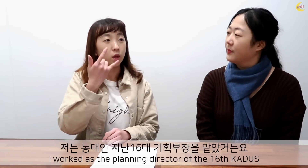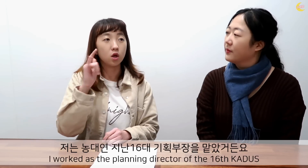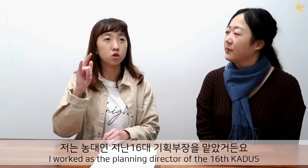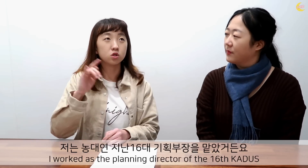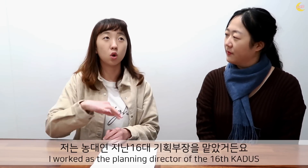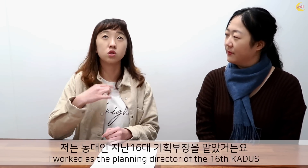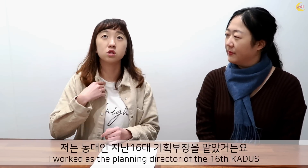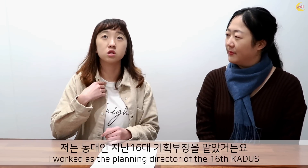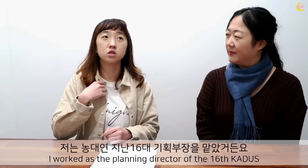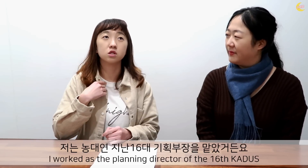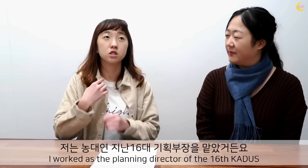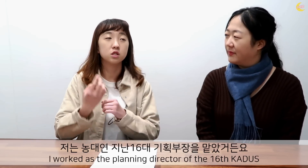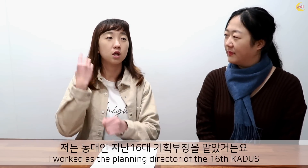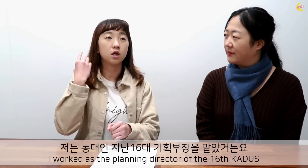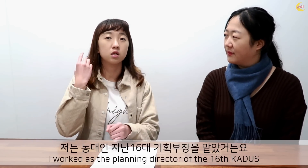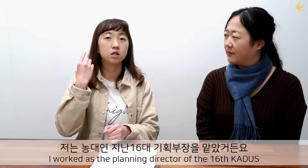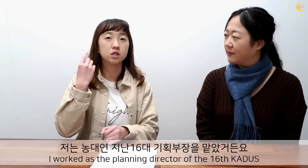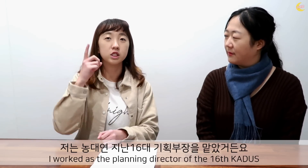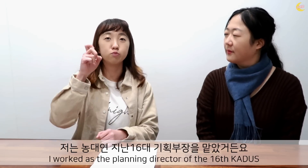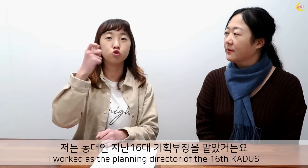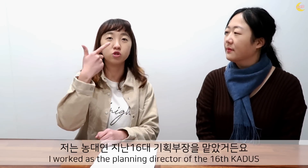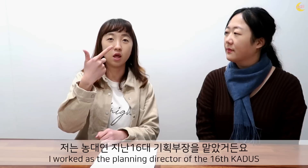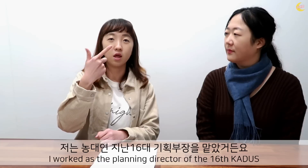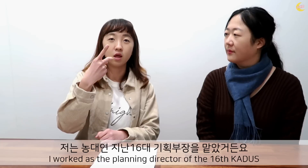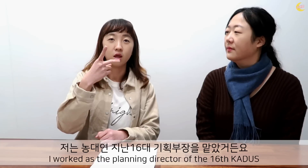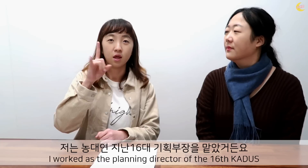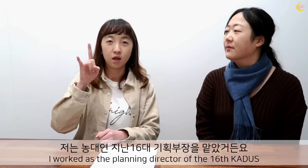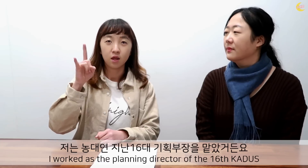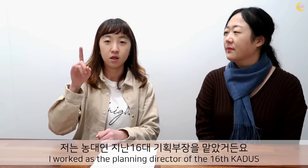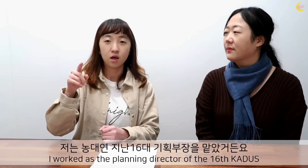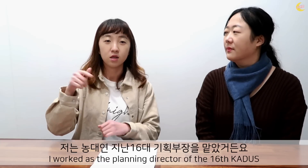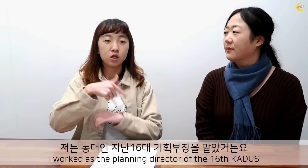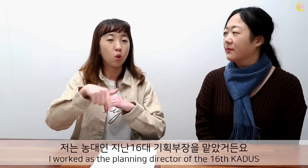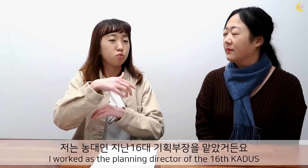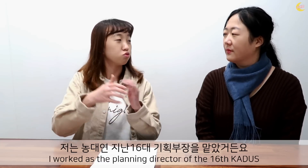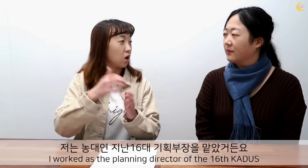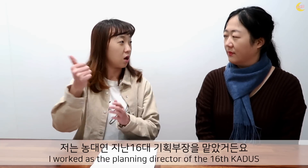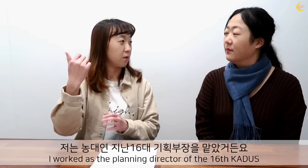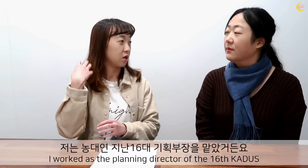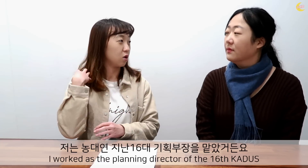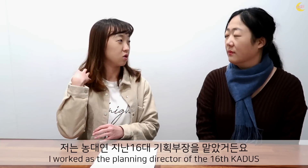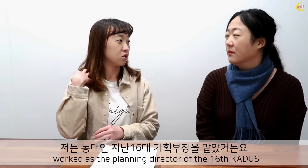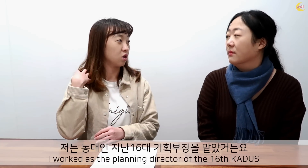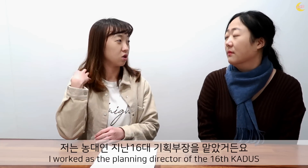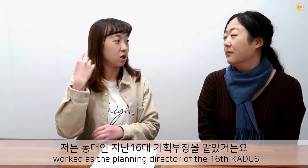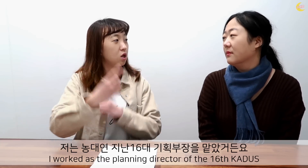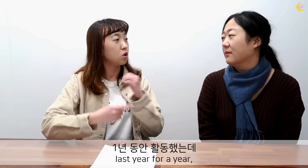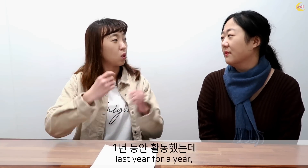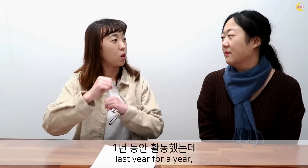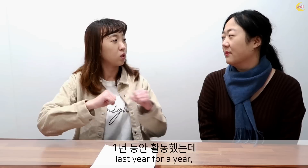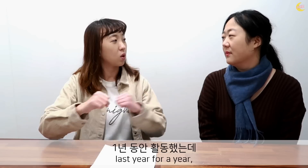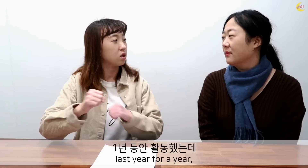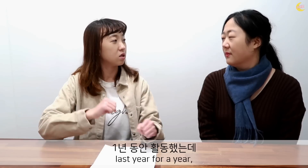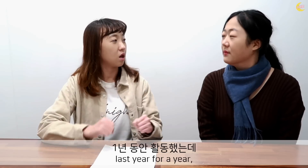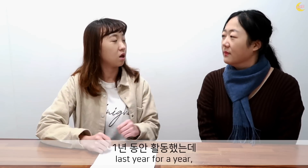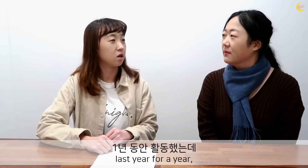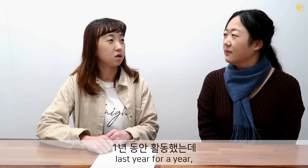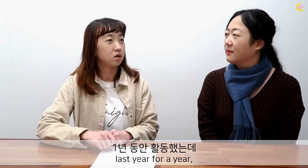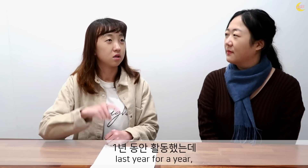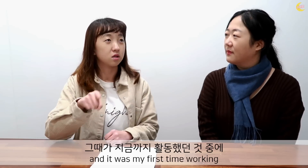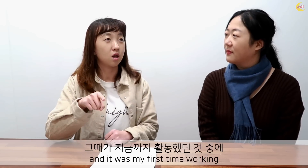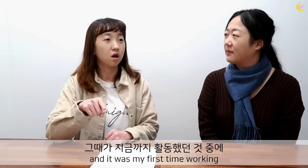I worked as the planning director of the 16th KADUS last year for a year,